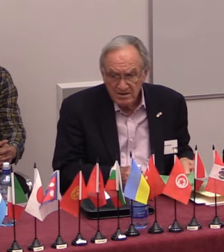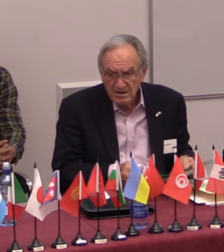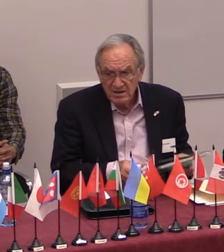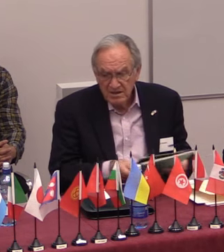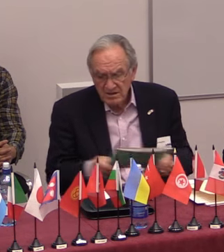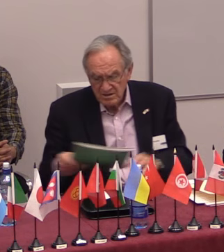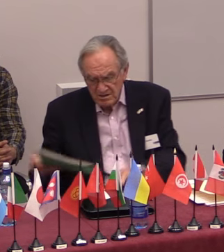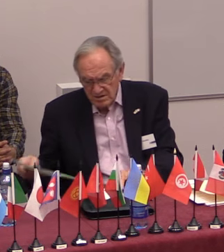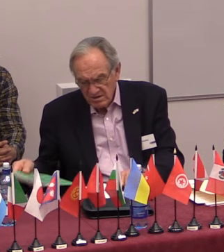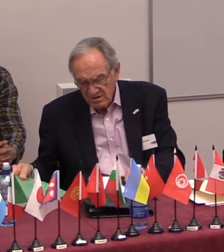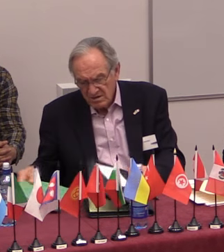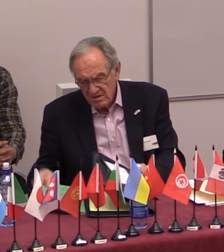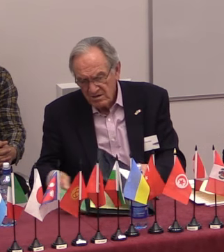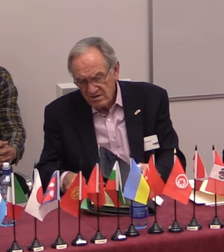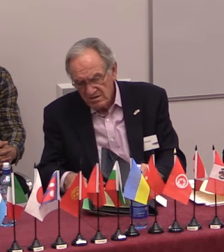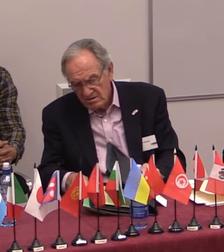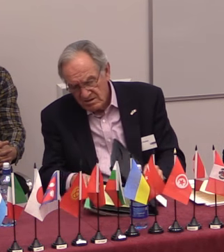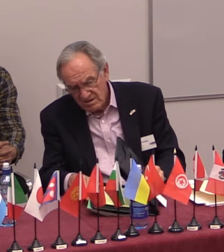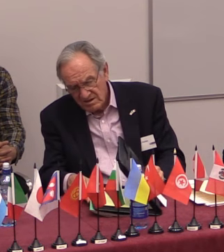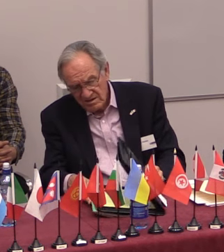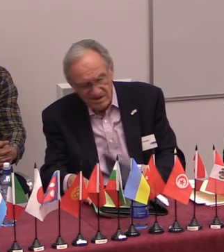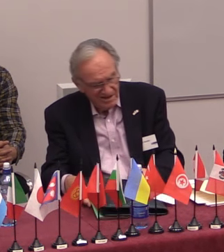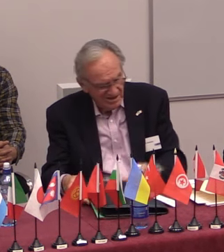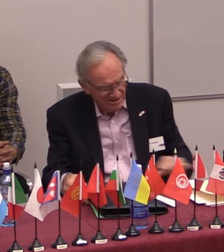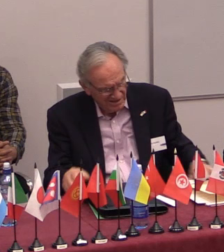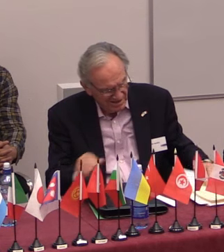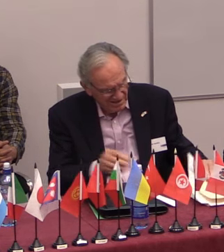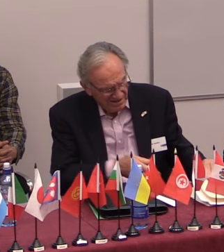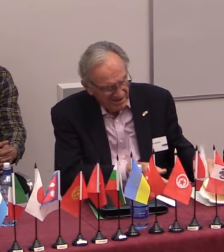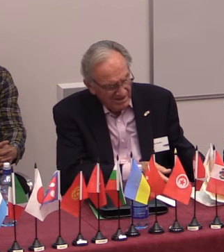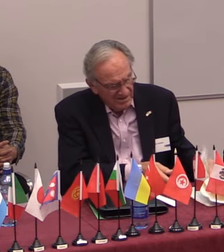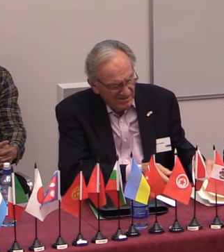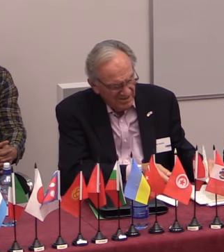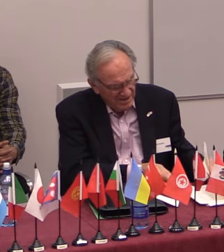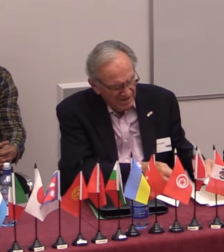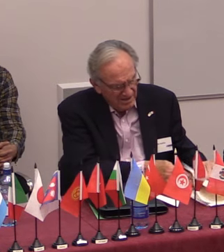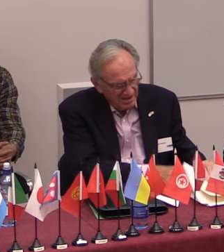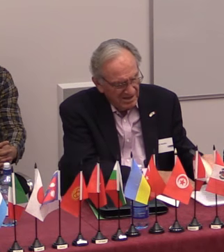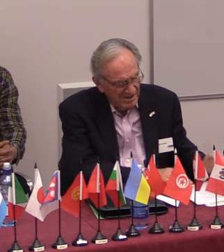You're very welcome, I know there is a rowdy bunch from Dublin, they are also welcome and